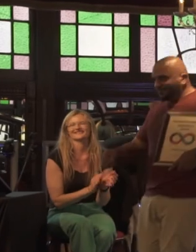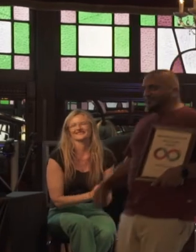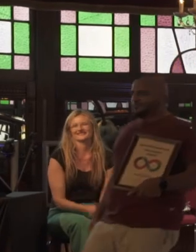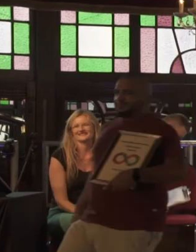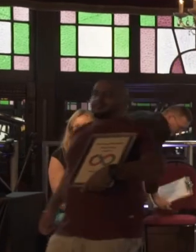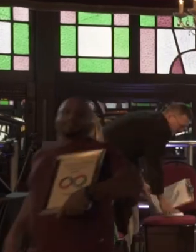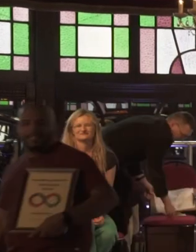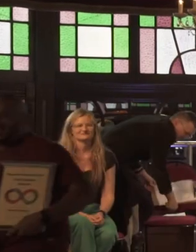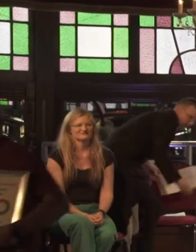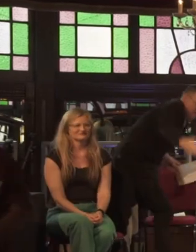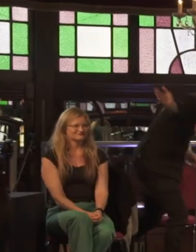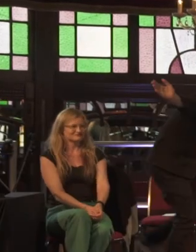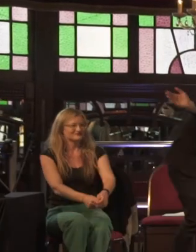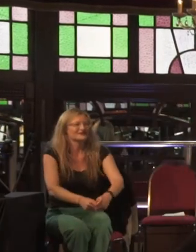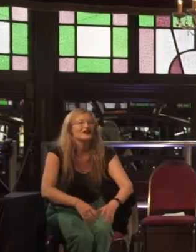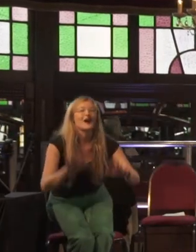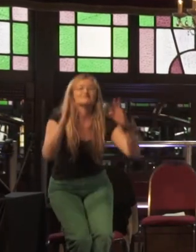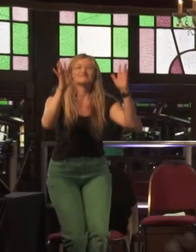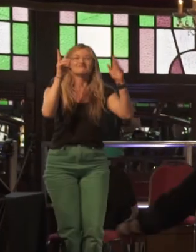Another round of applause!